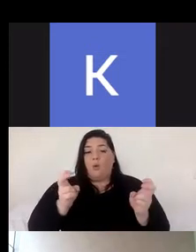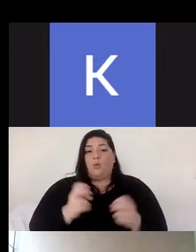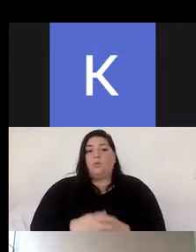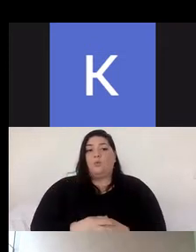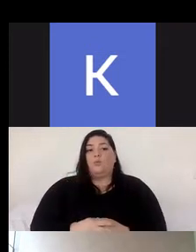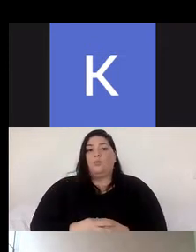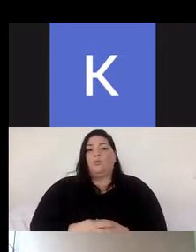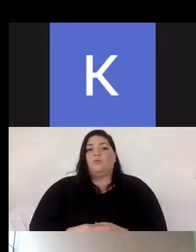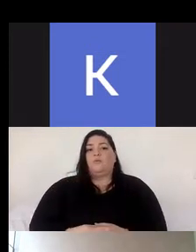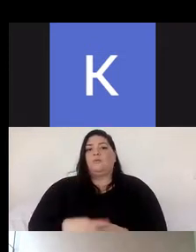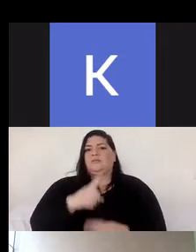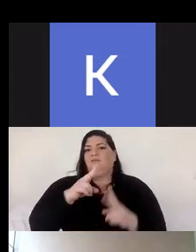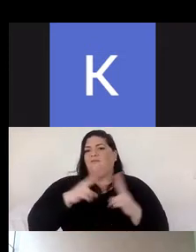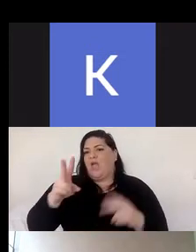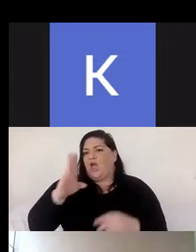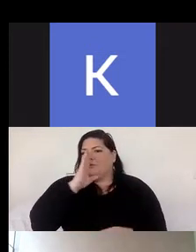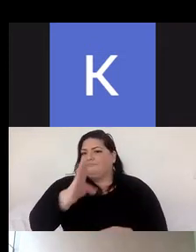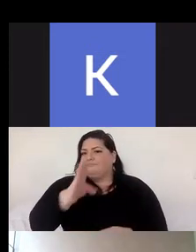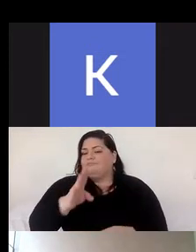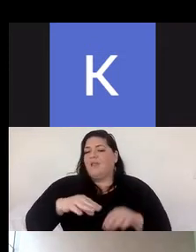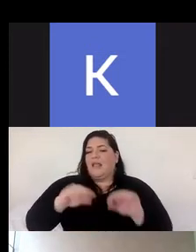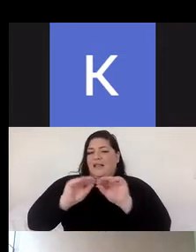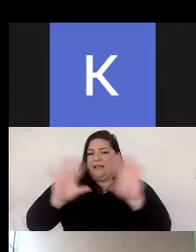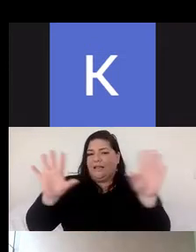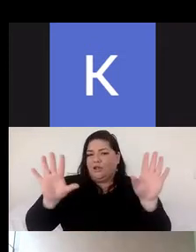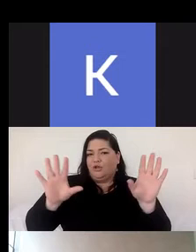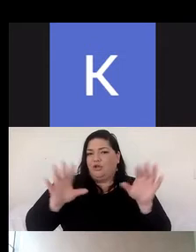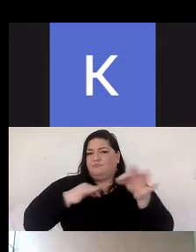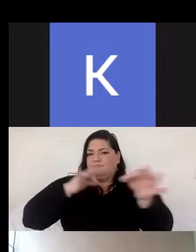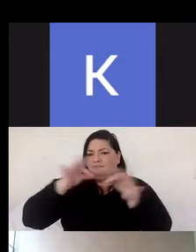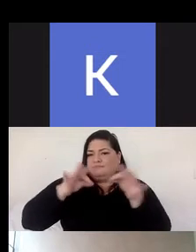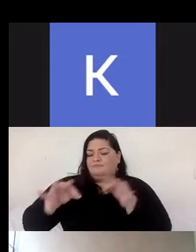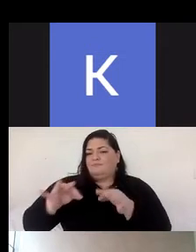It's direct. It describes concrete ways that funding